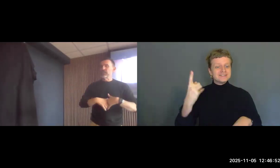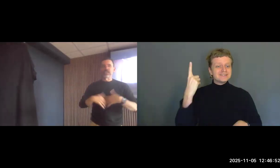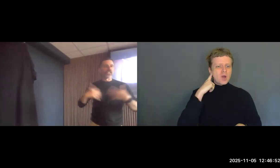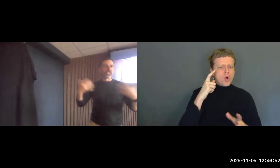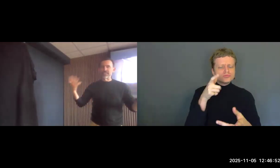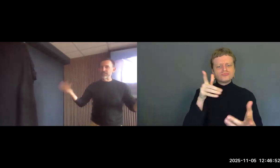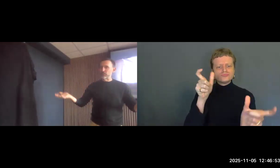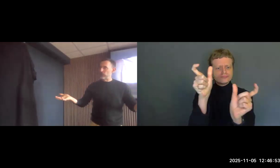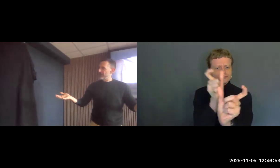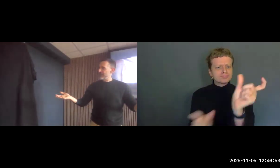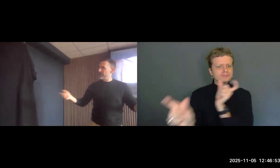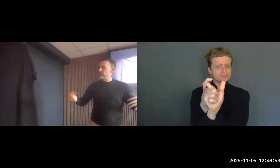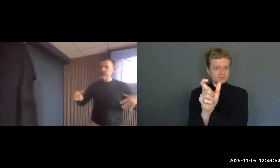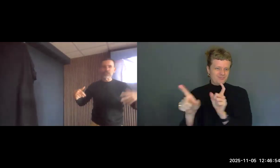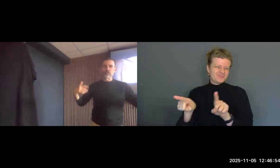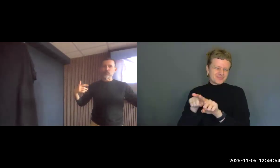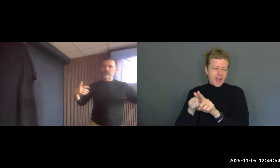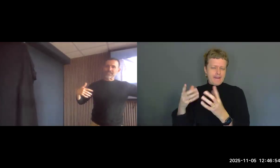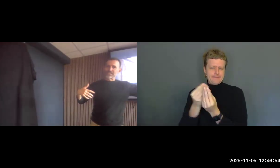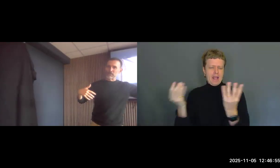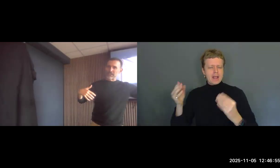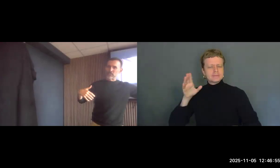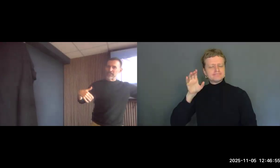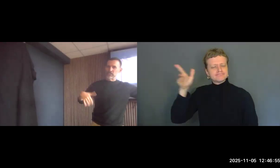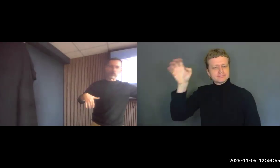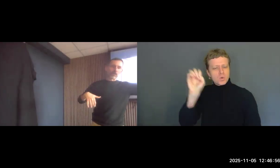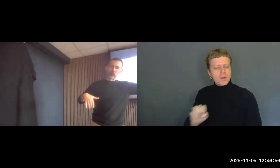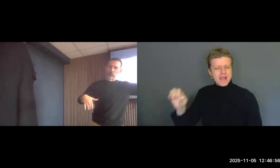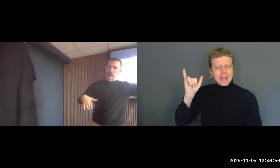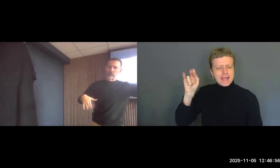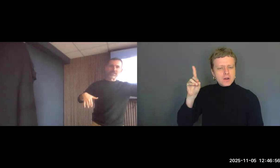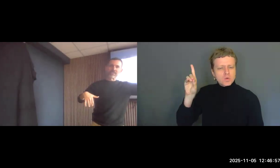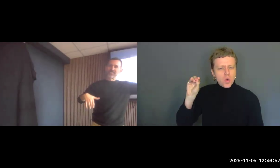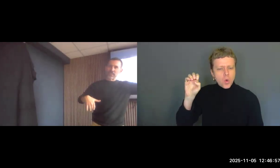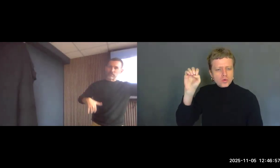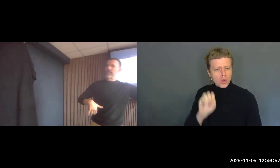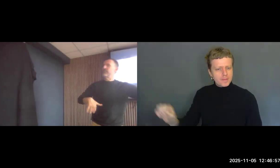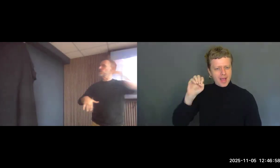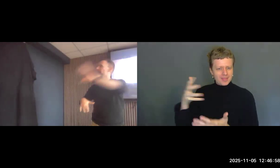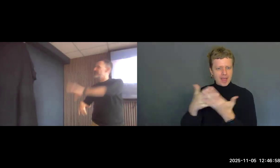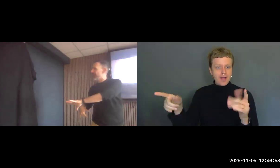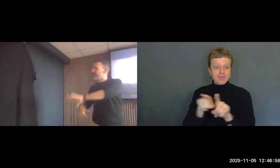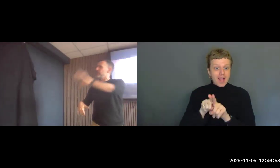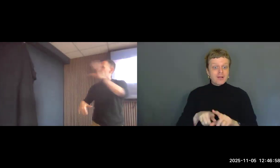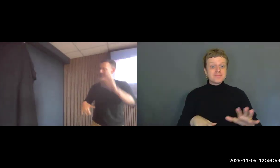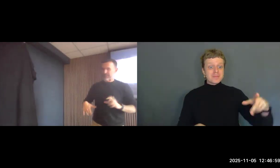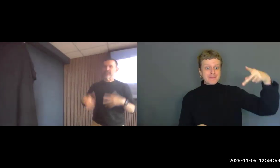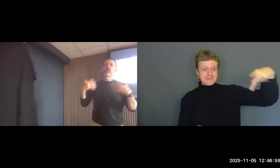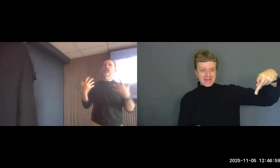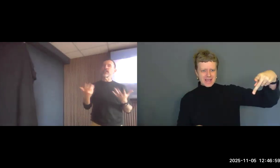Indo-European languages, you've got, like, systematic change where the words that pertain P have all changed to M, and things like that.